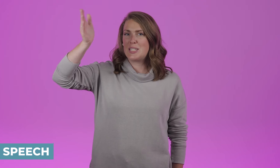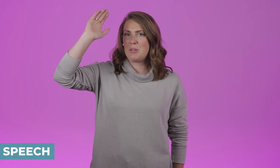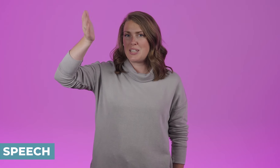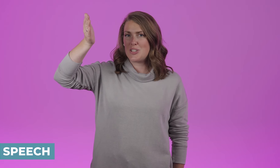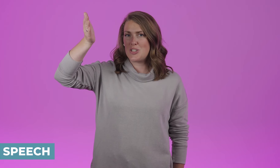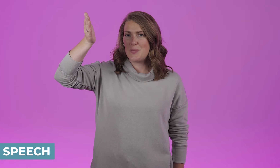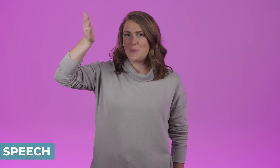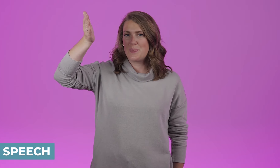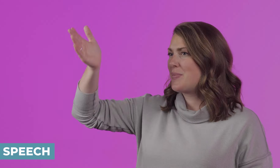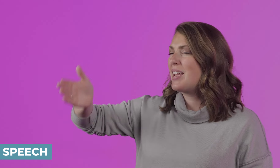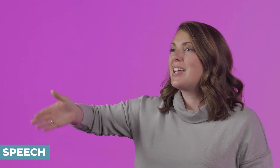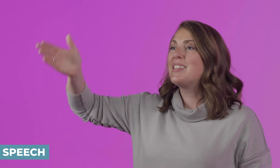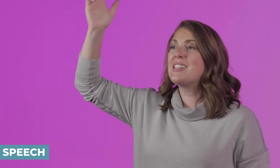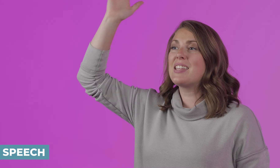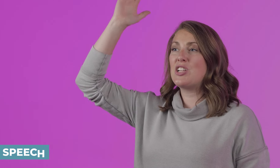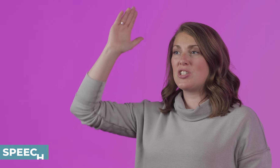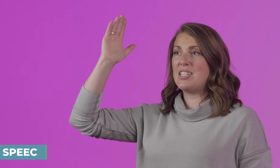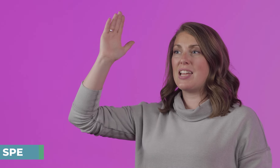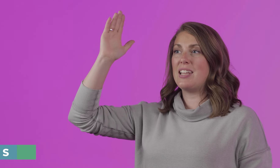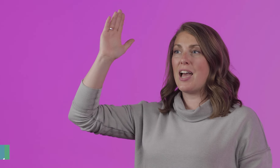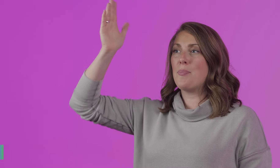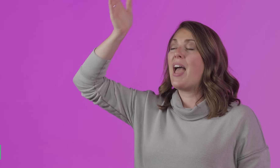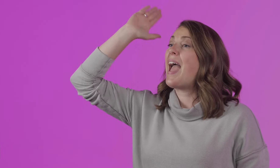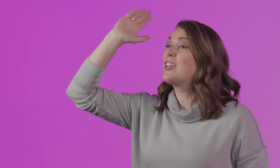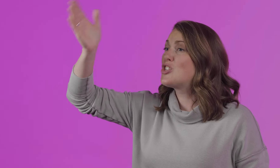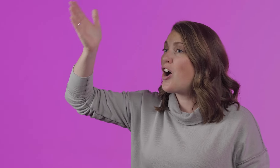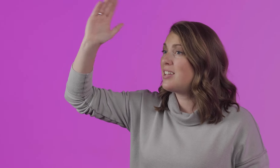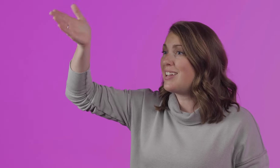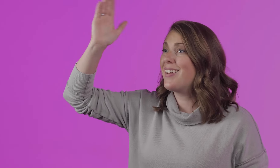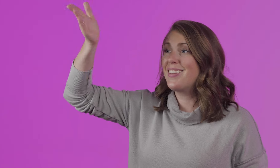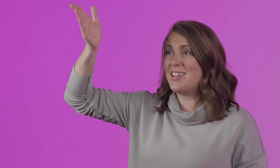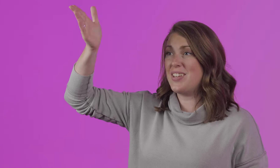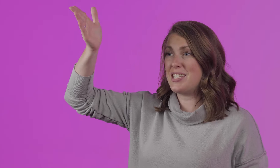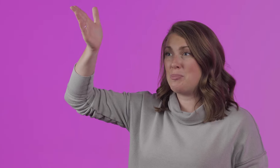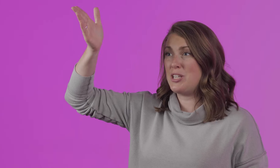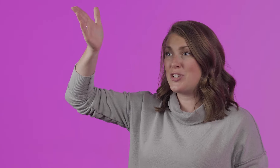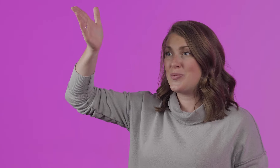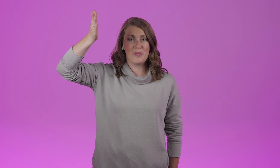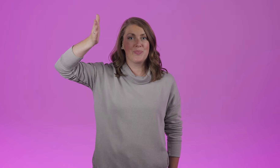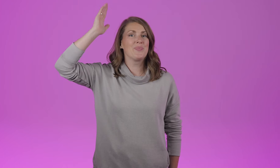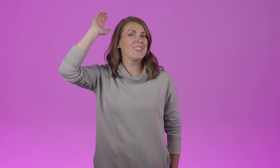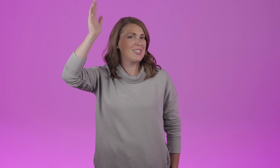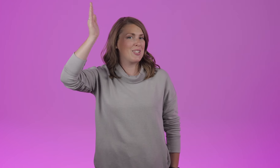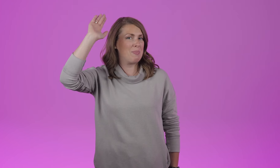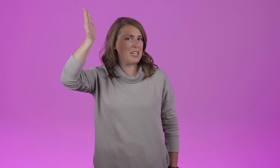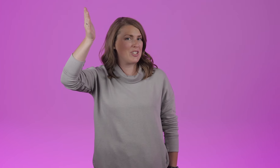SPEECH This is like you're standing up and talking giving a speech. SPEECH